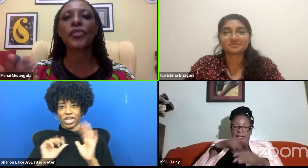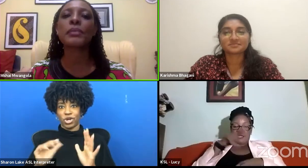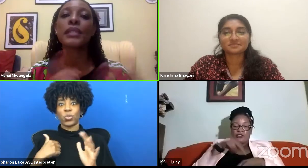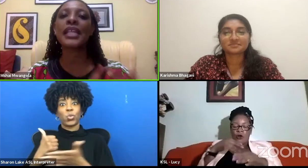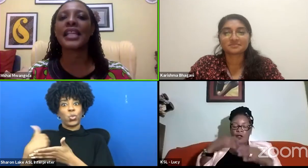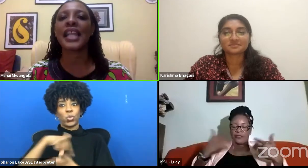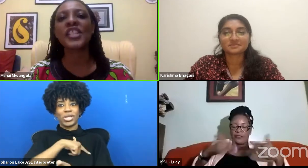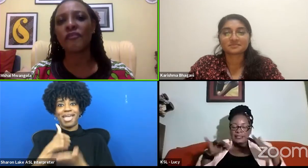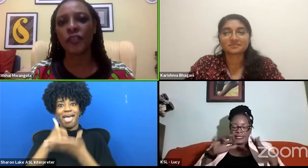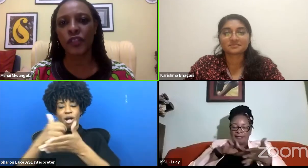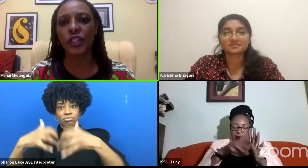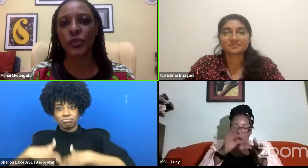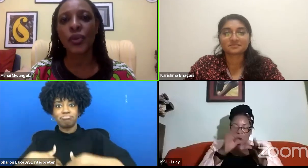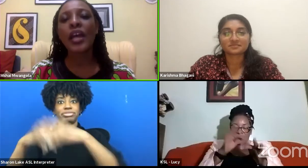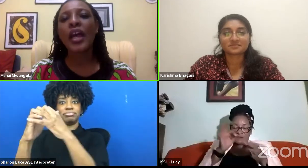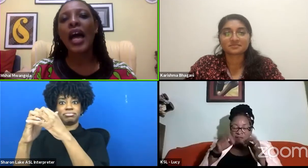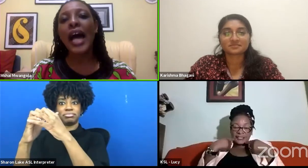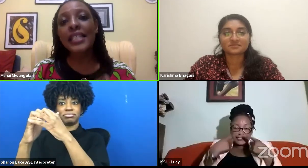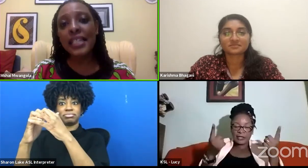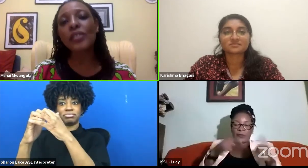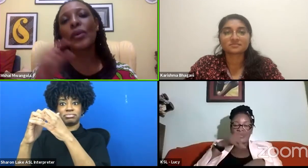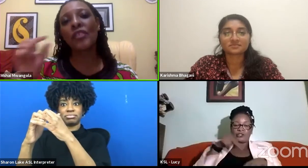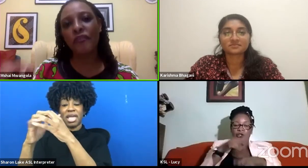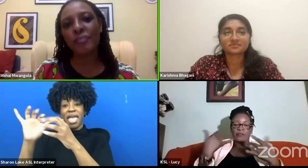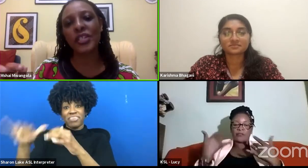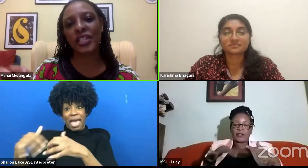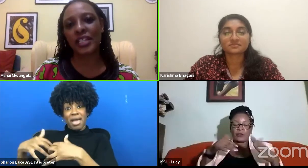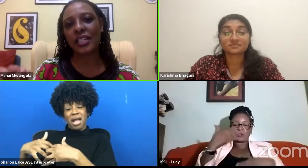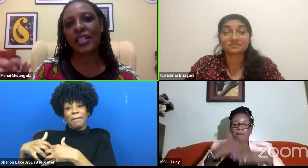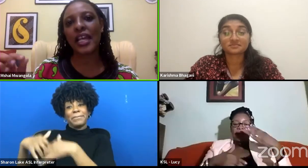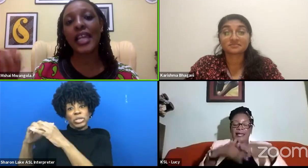was built in 1952, until we refurbished it,